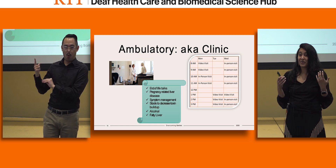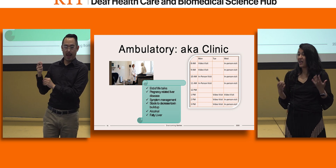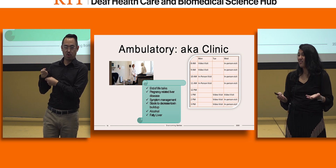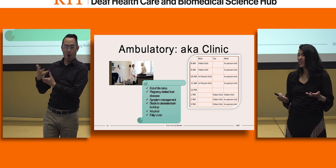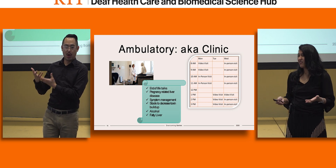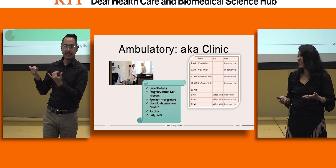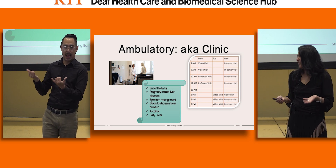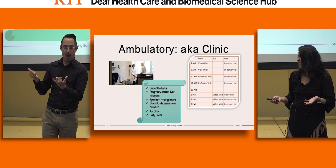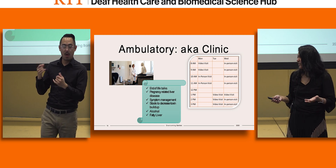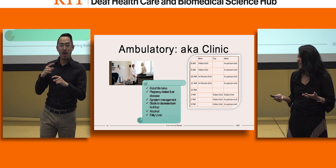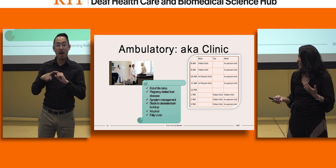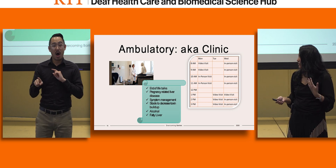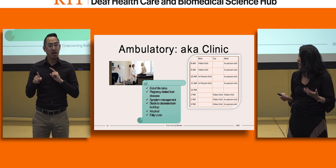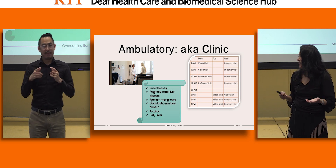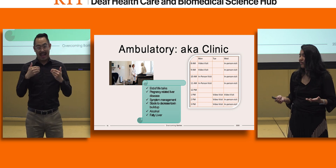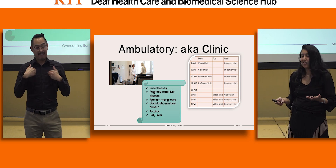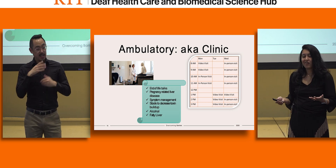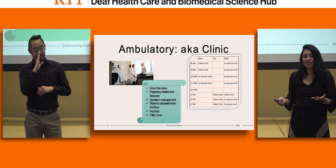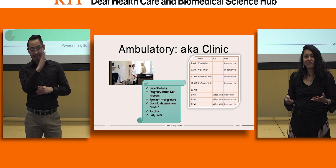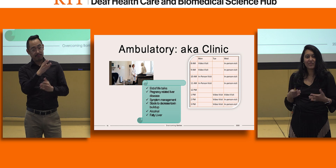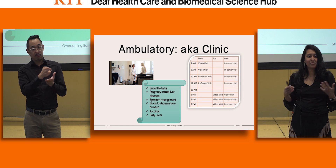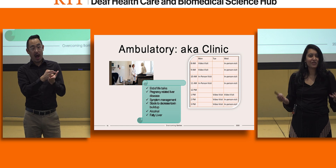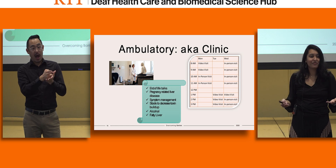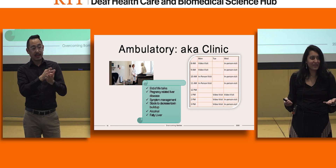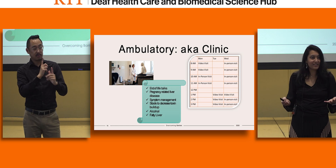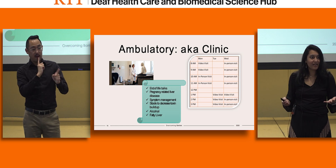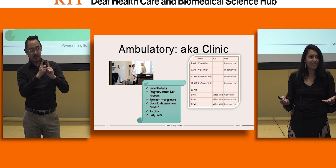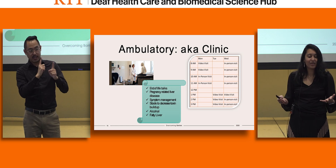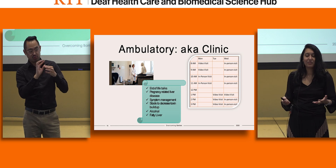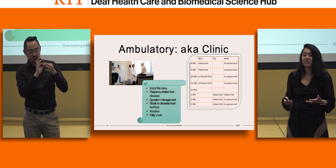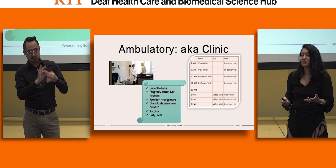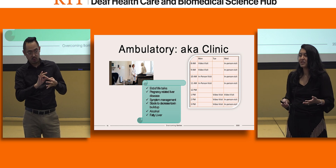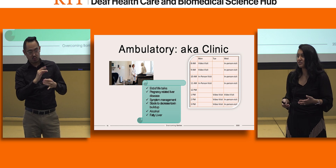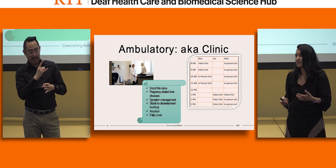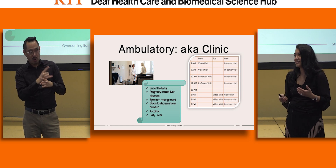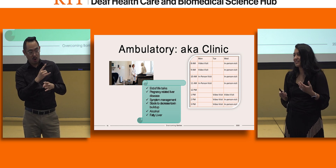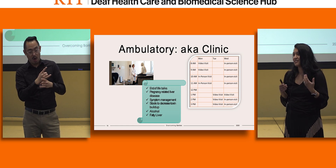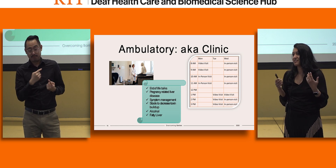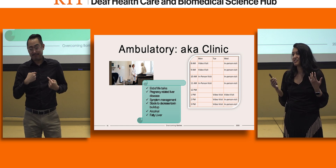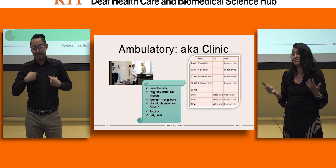But having a frank conversation about alcohol, not being afraid to have that with my patients,